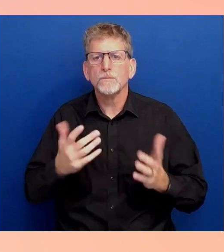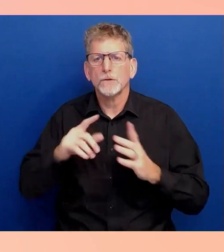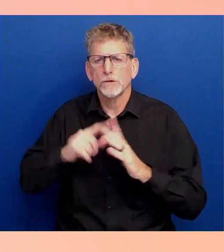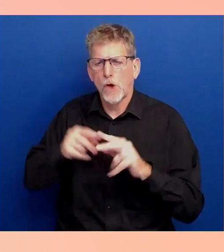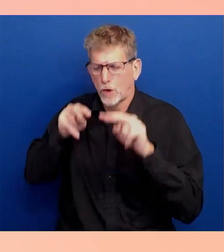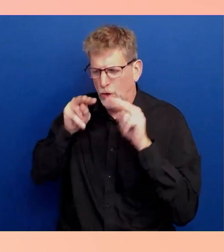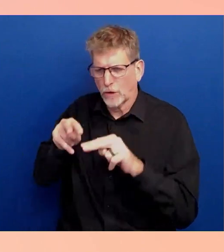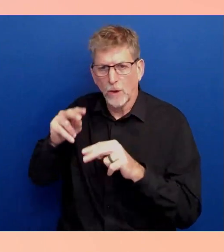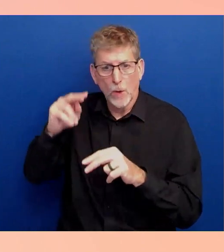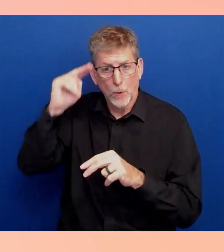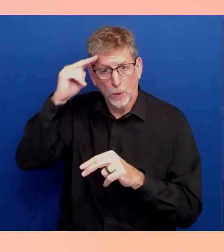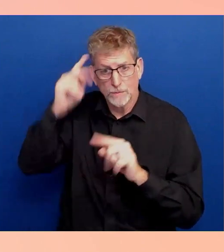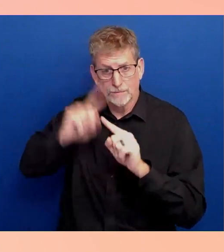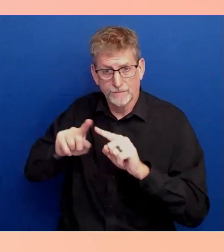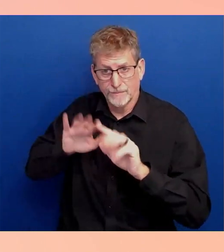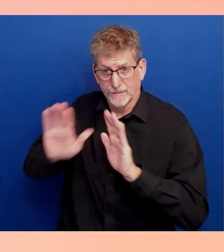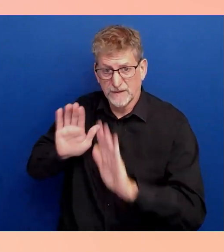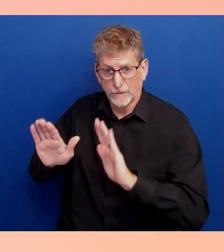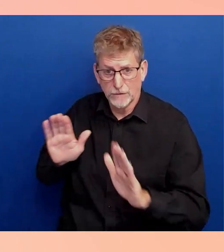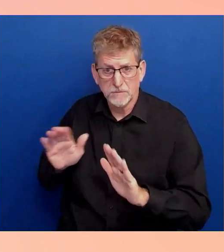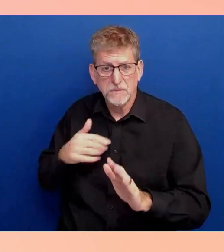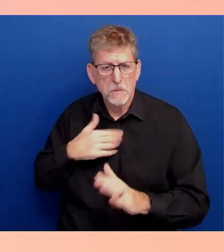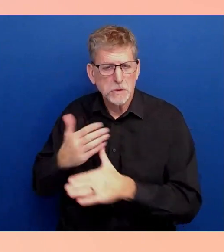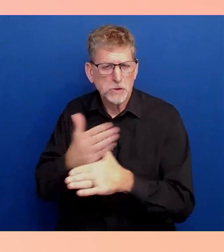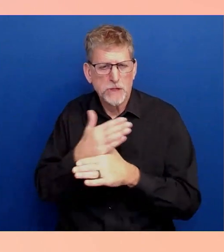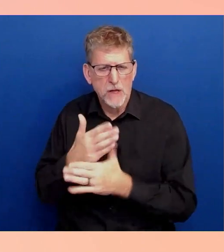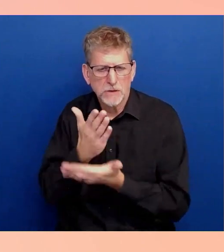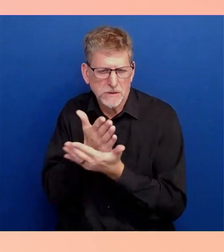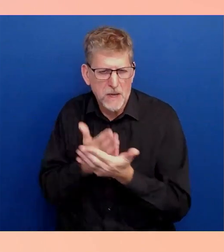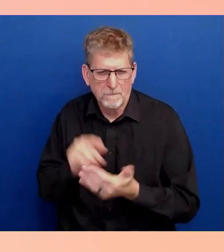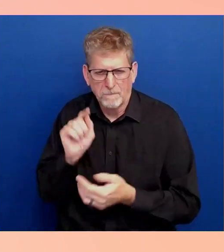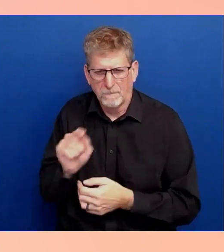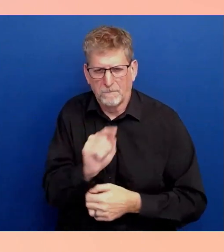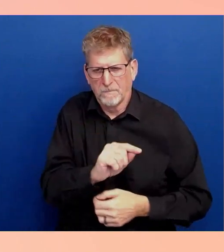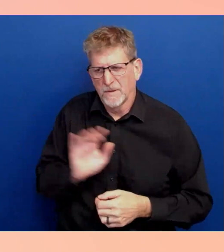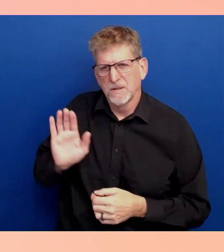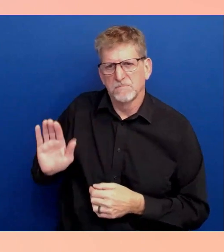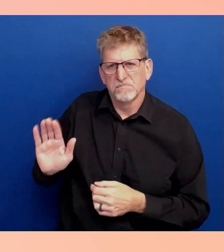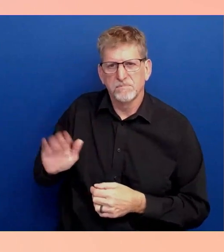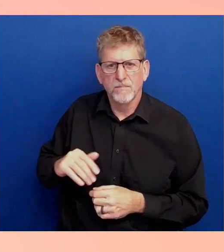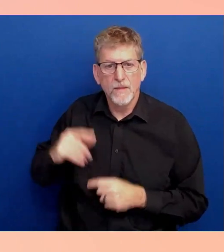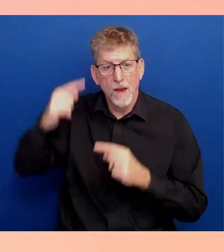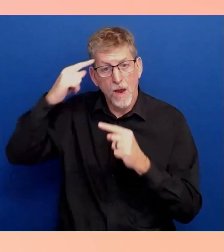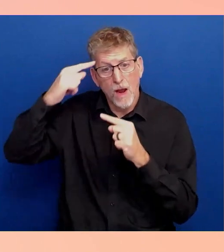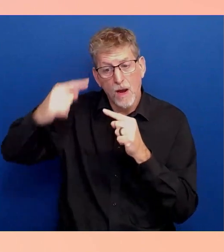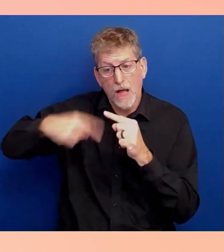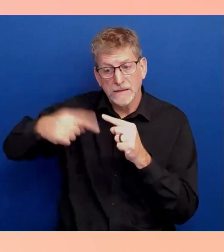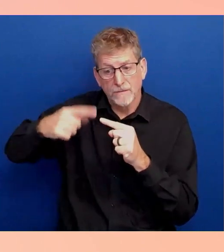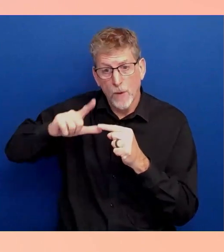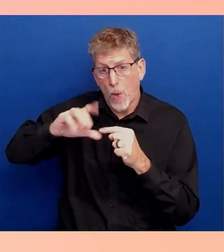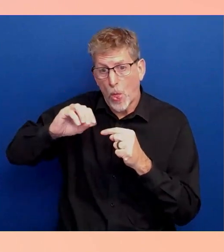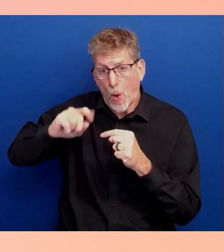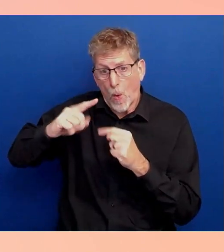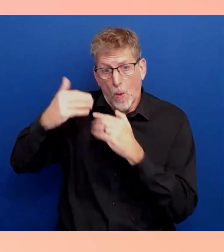First, find ways to relieve cognitive load. If you haven't heard this term, it's the concept that something which is really complicated,